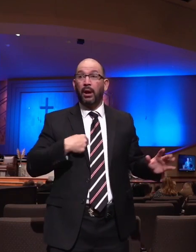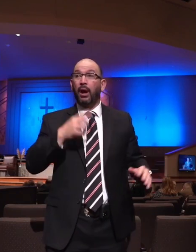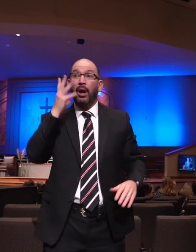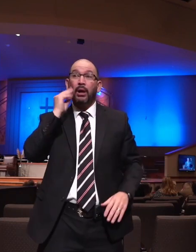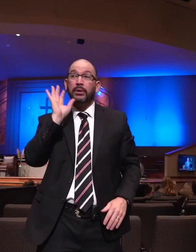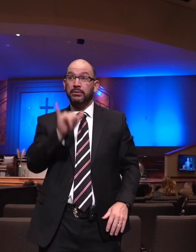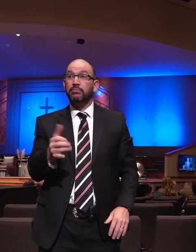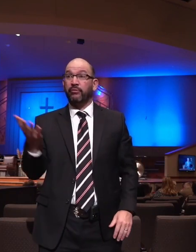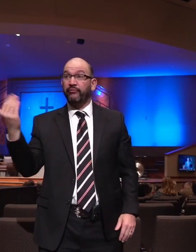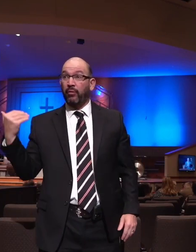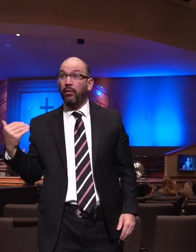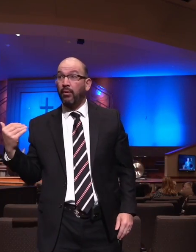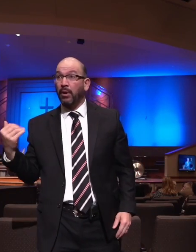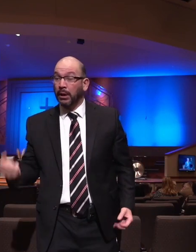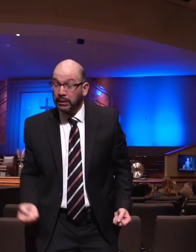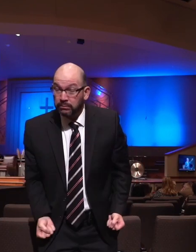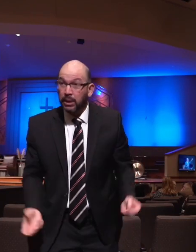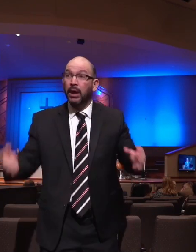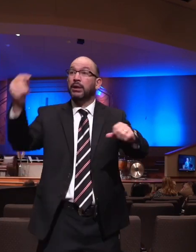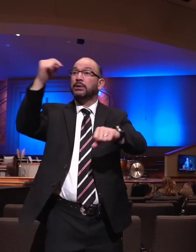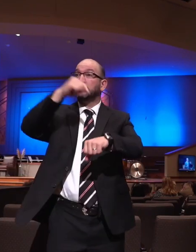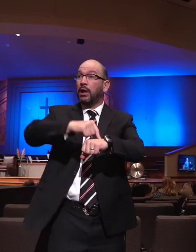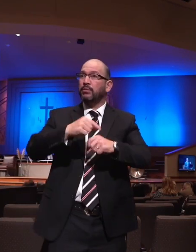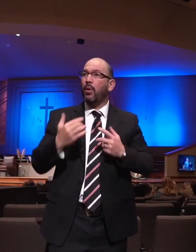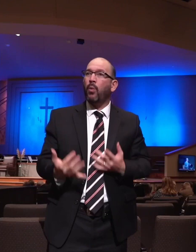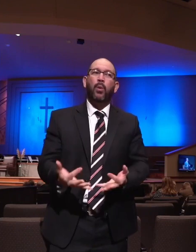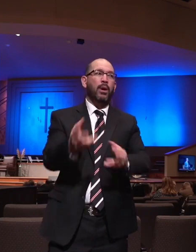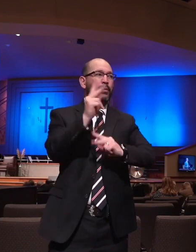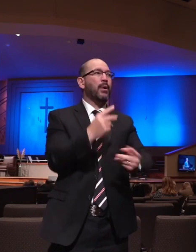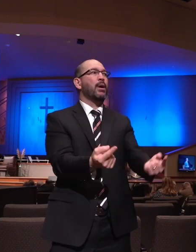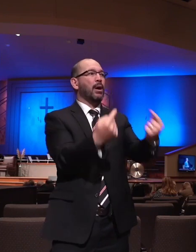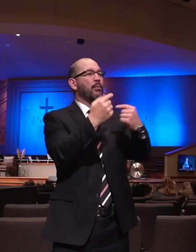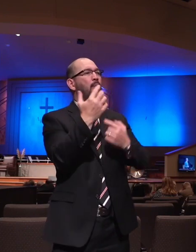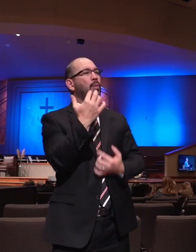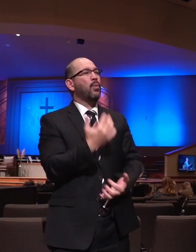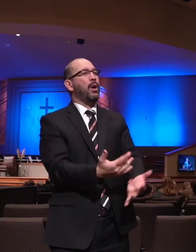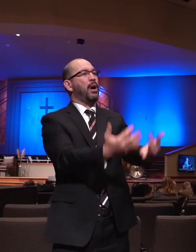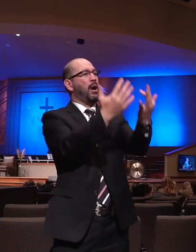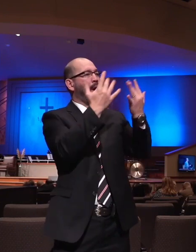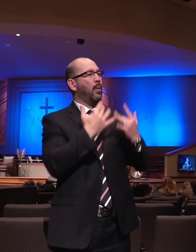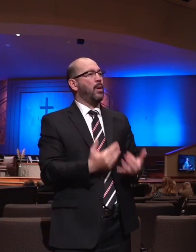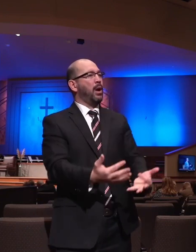parking lot many of times waiting for people to come in now listen to me